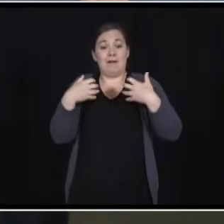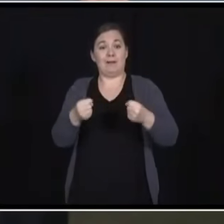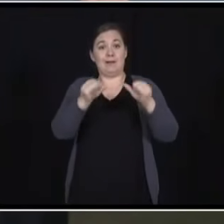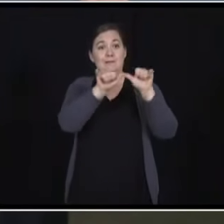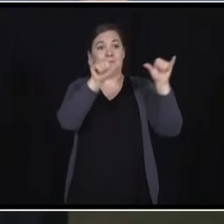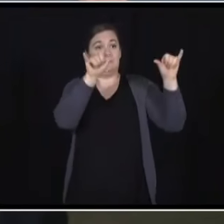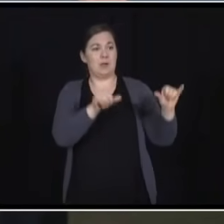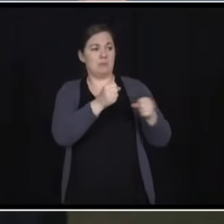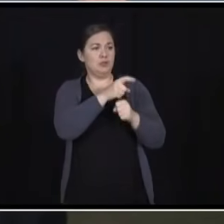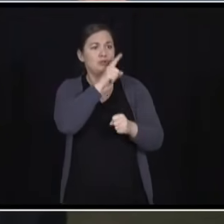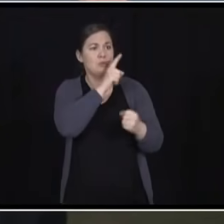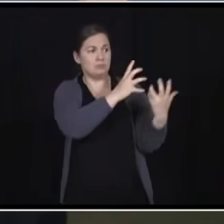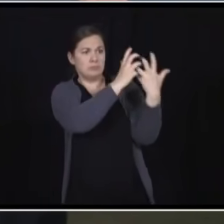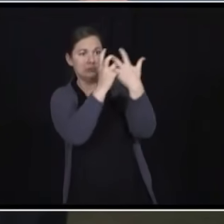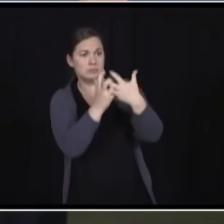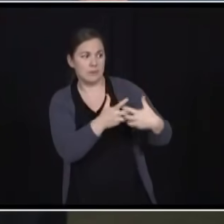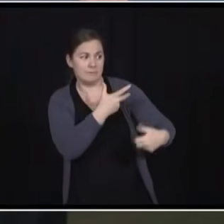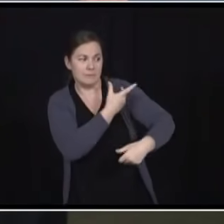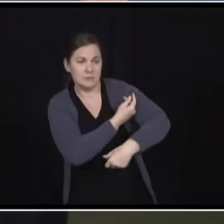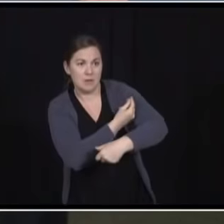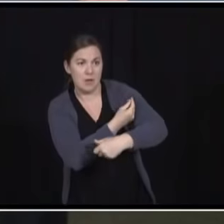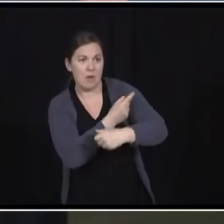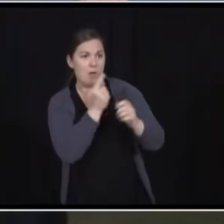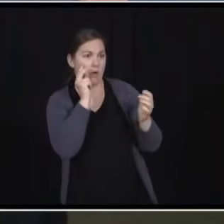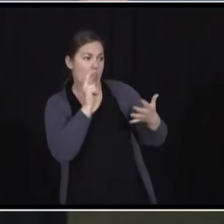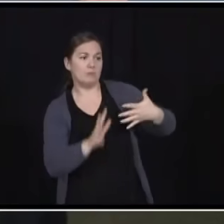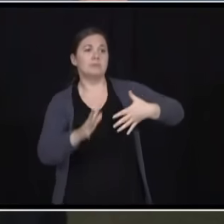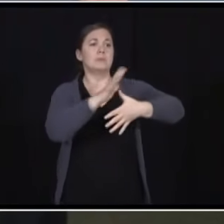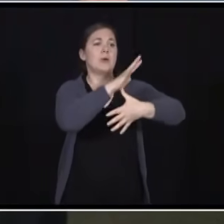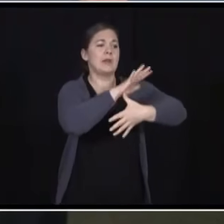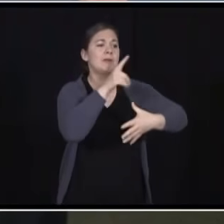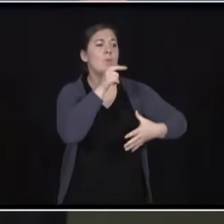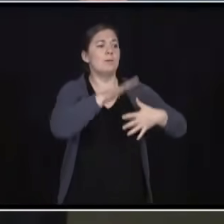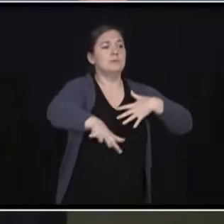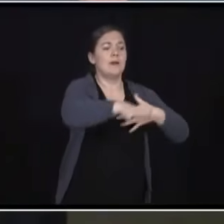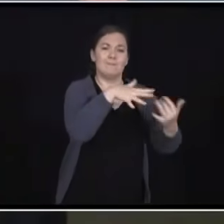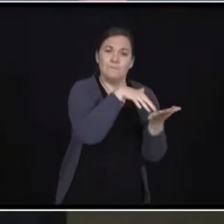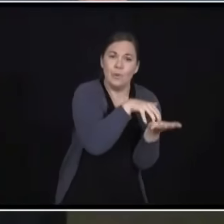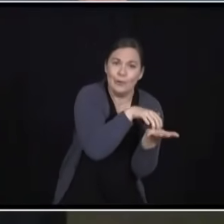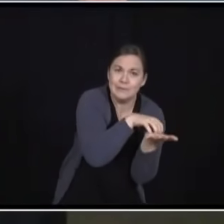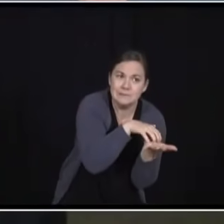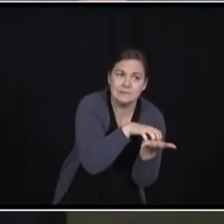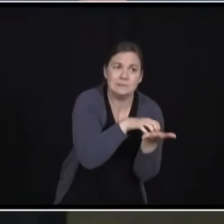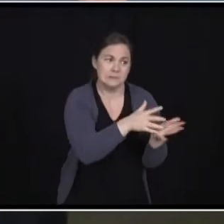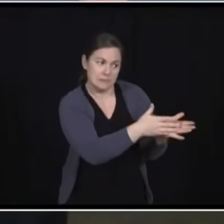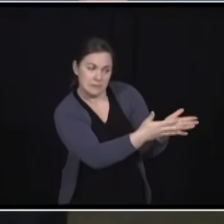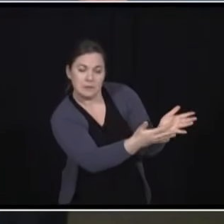They will be advising on the delivery, storage and distribution of the vaccine, support healthcare system partners to deliver a